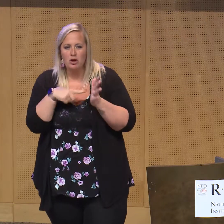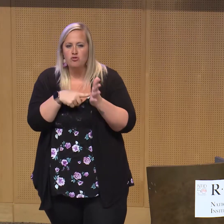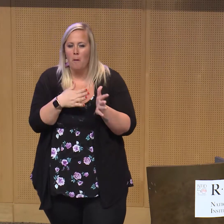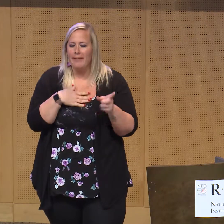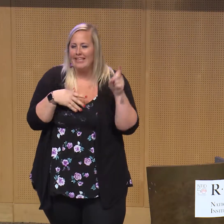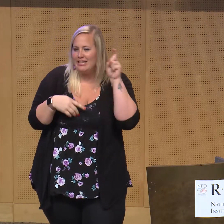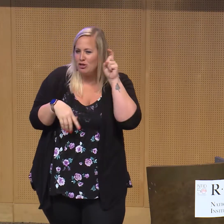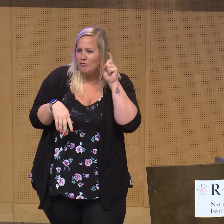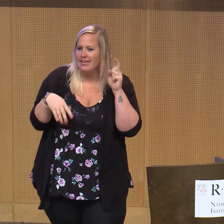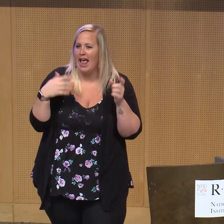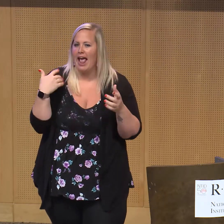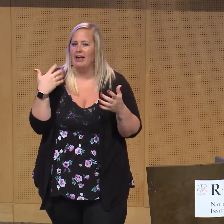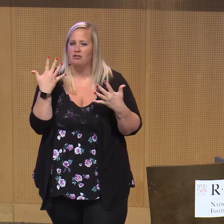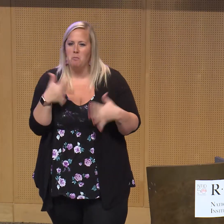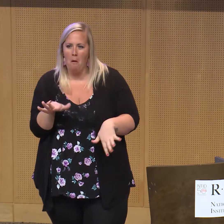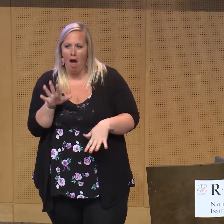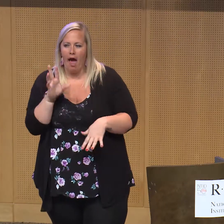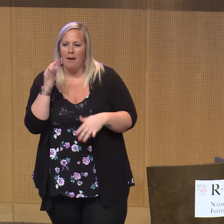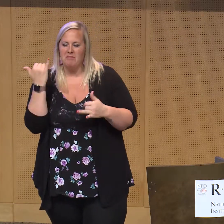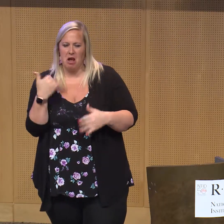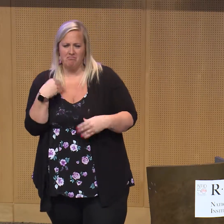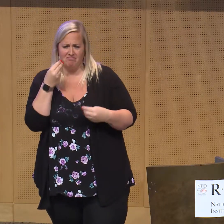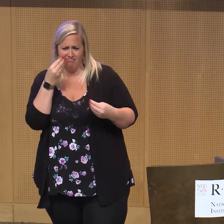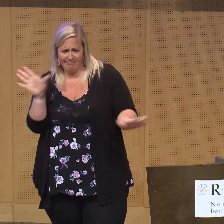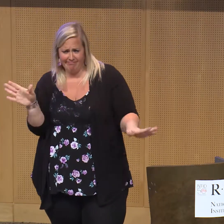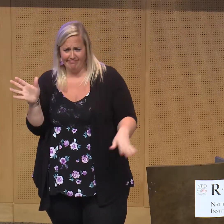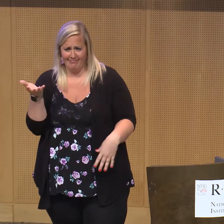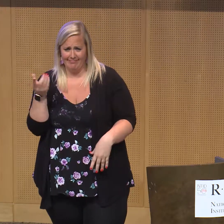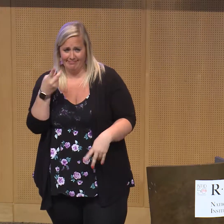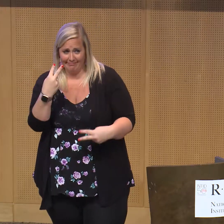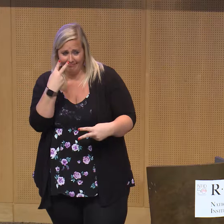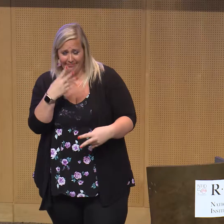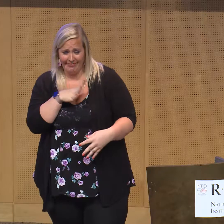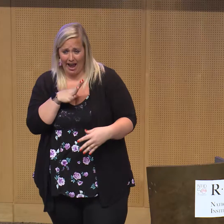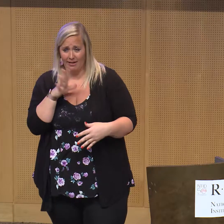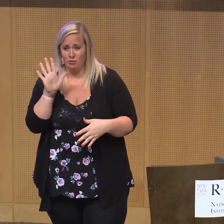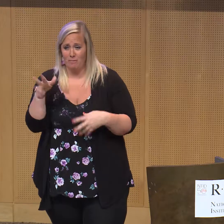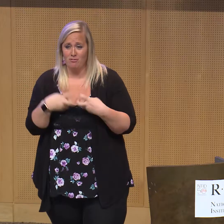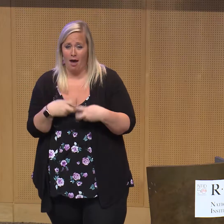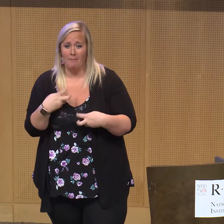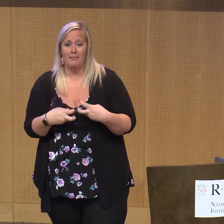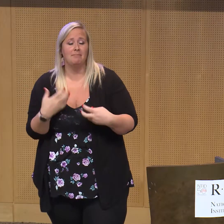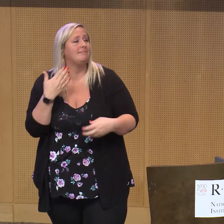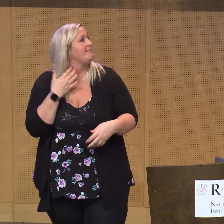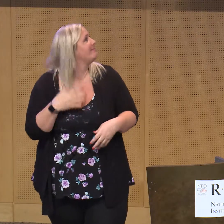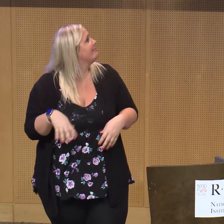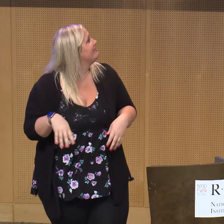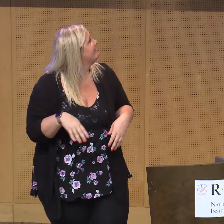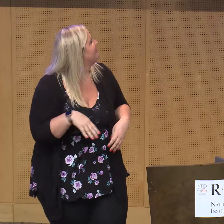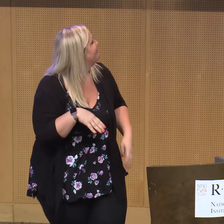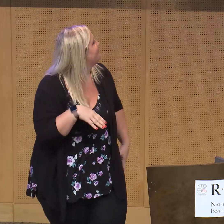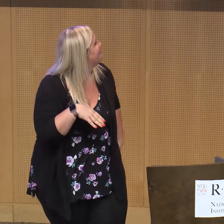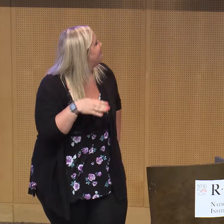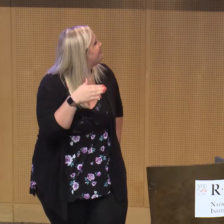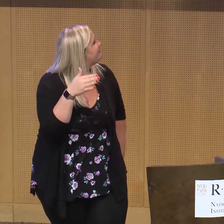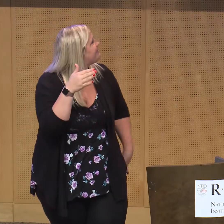And I was shy and didn't want to sign in public before that. I didn't want to use hearing aids. But after I went to WSD for a year,